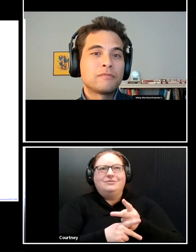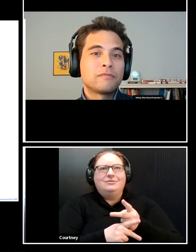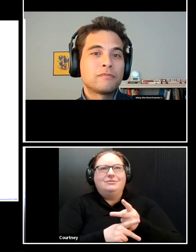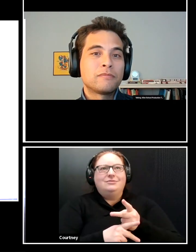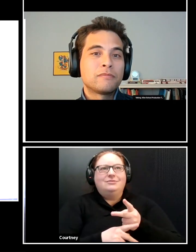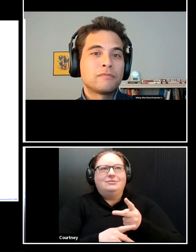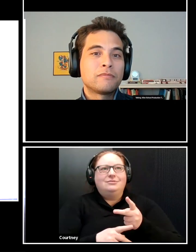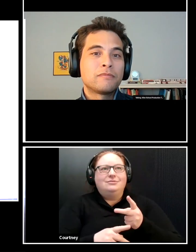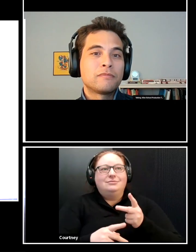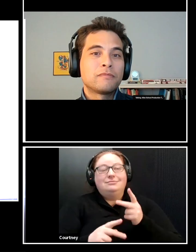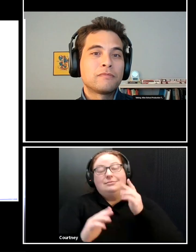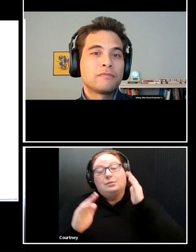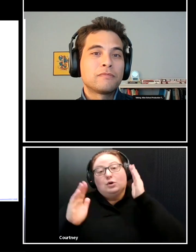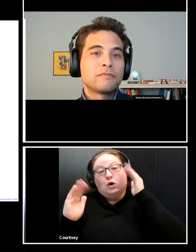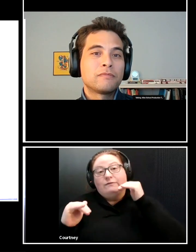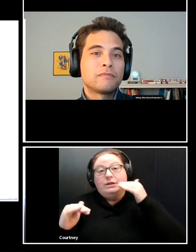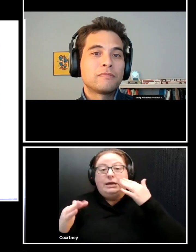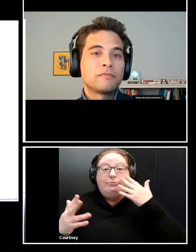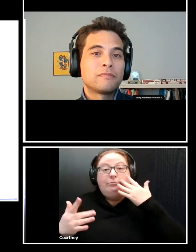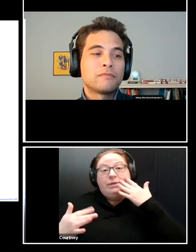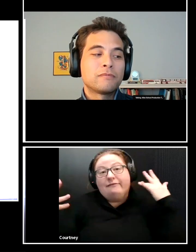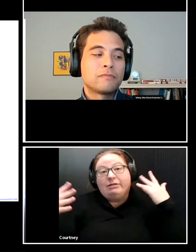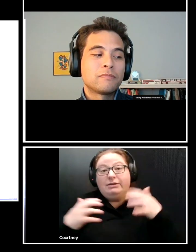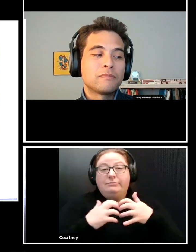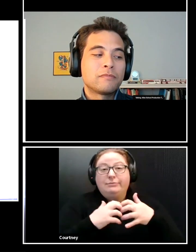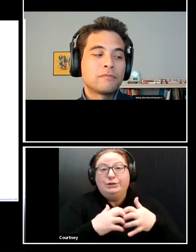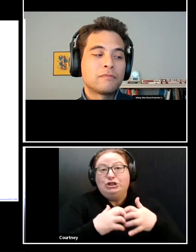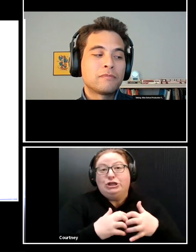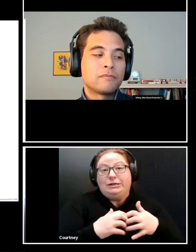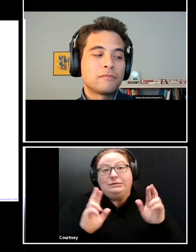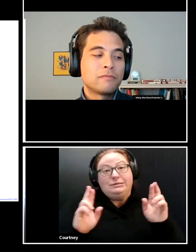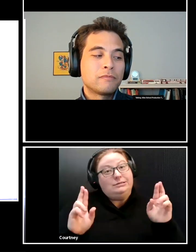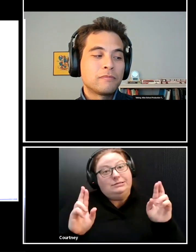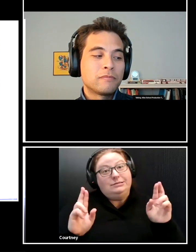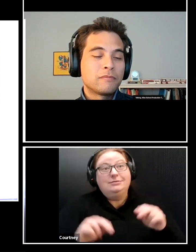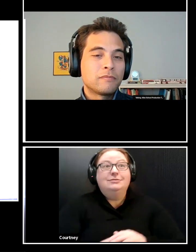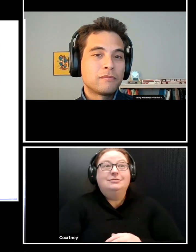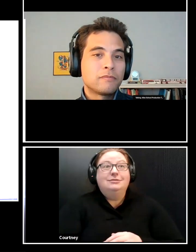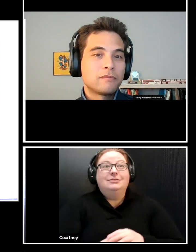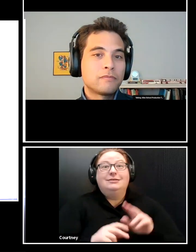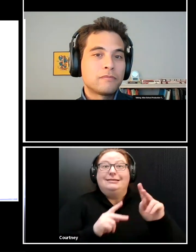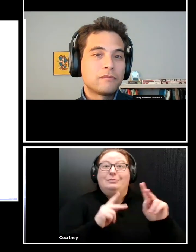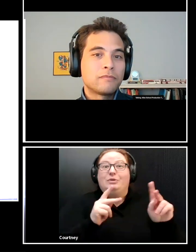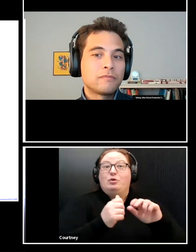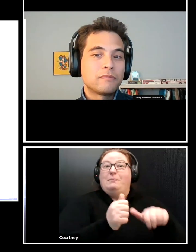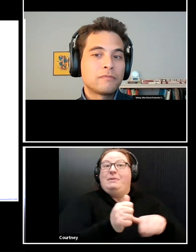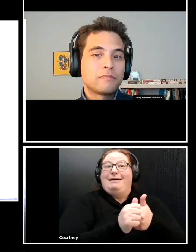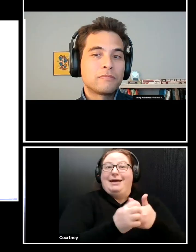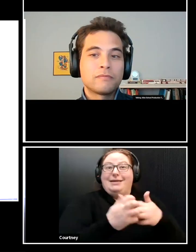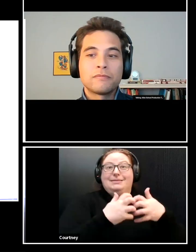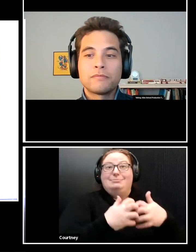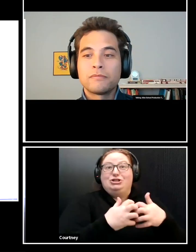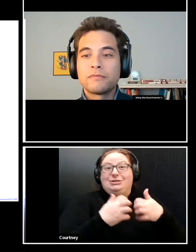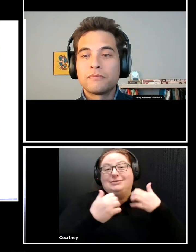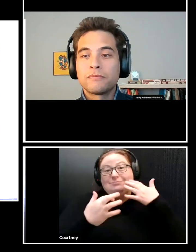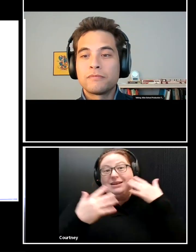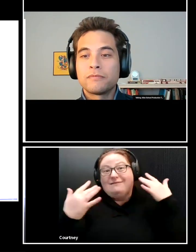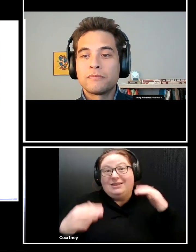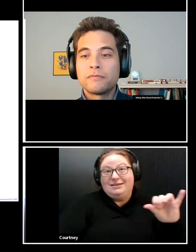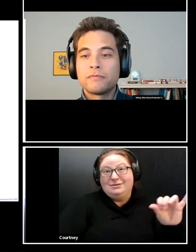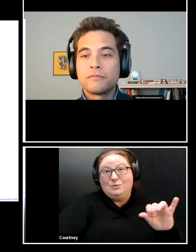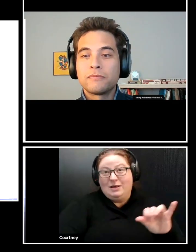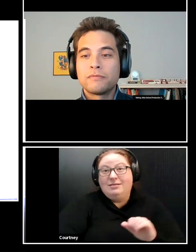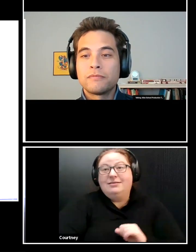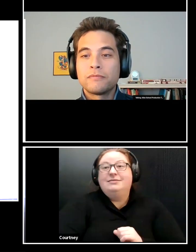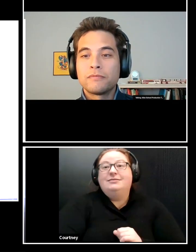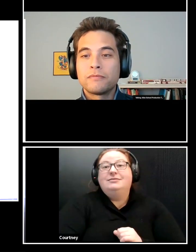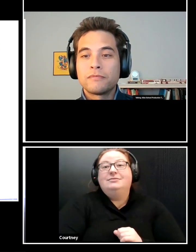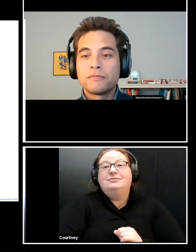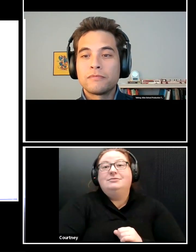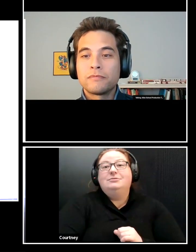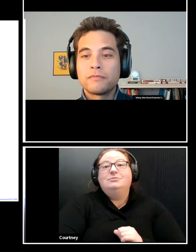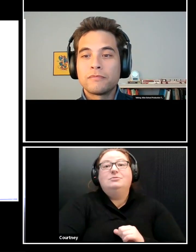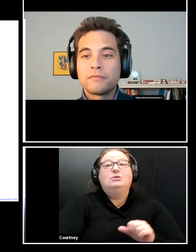benevolent um machines people behind them. Um it's going to keep getting more and more complex